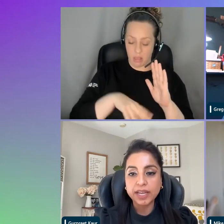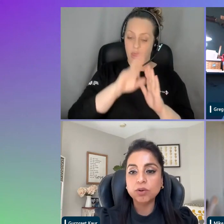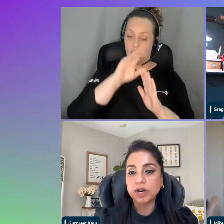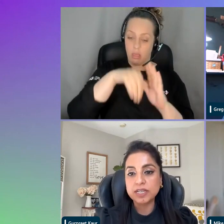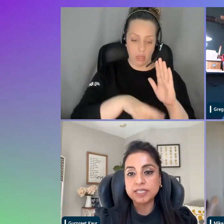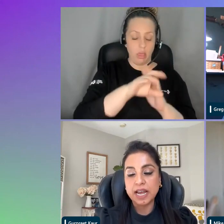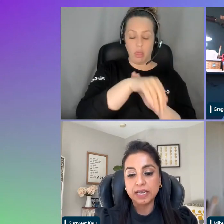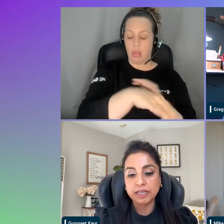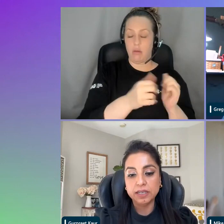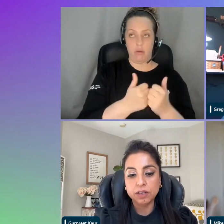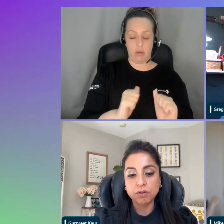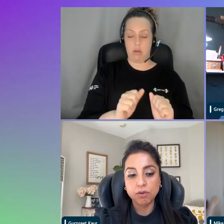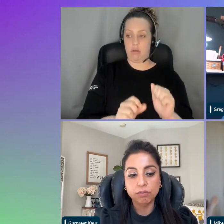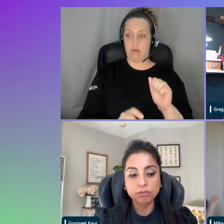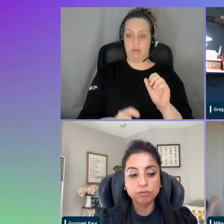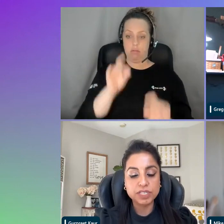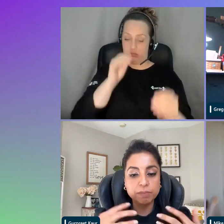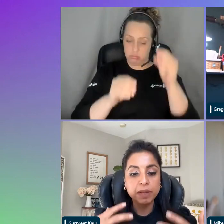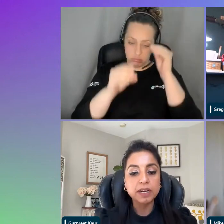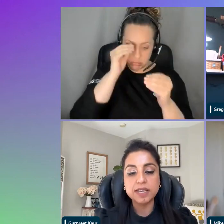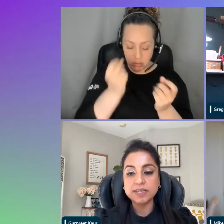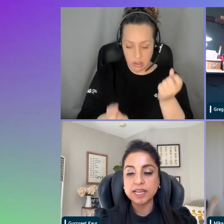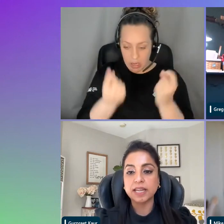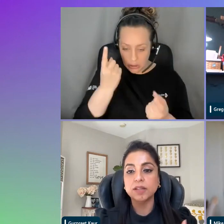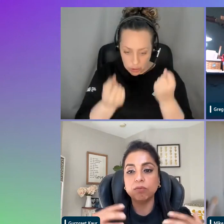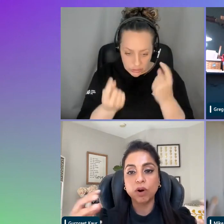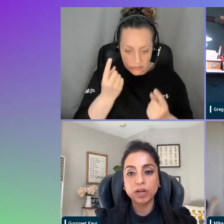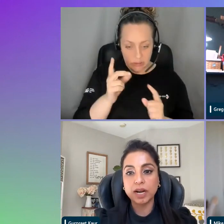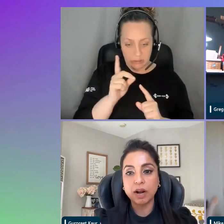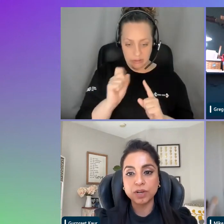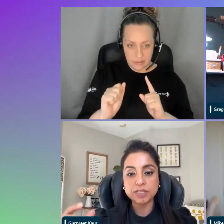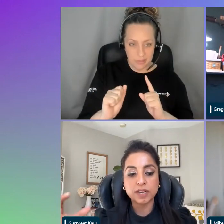trying to understand said, you know, disabilities and the world